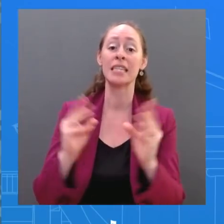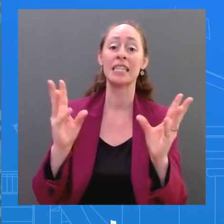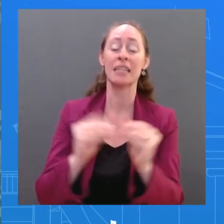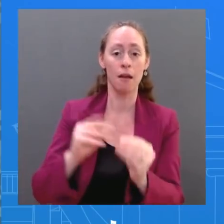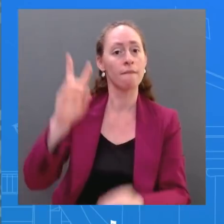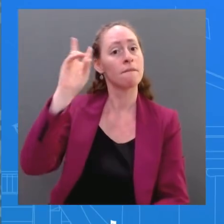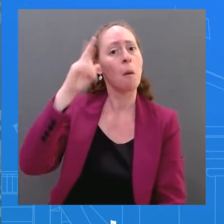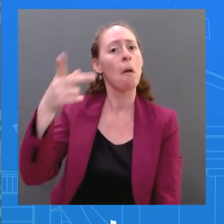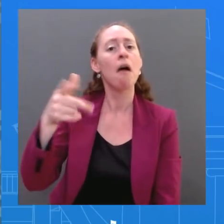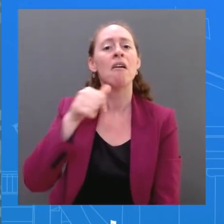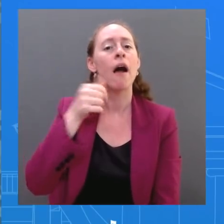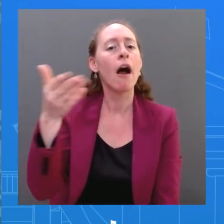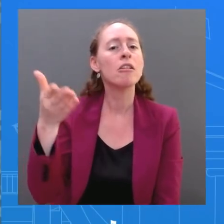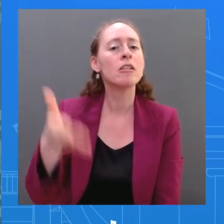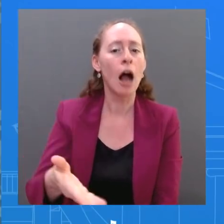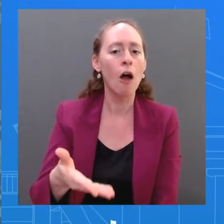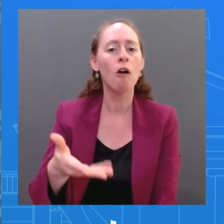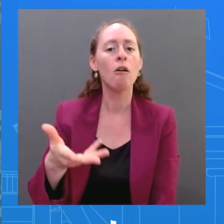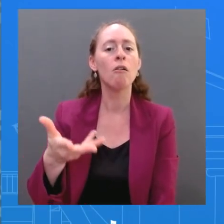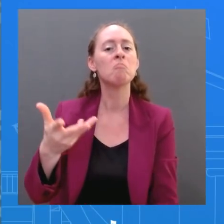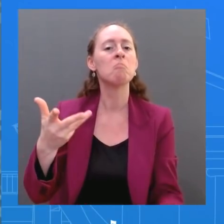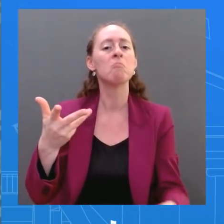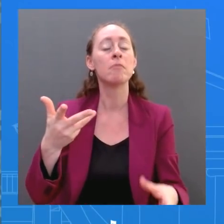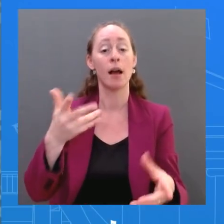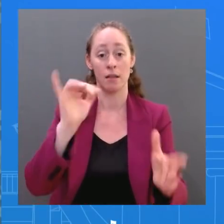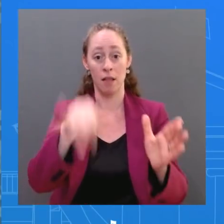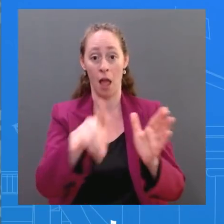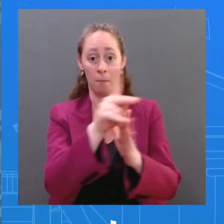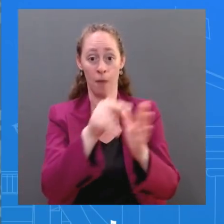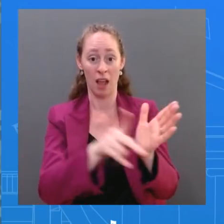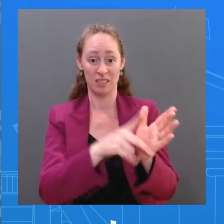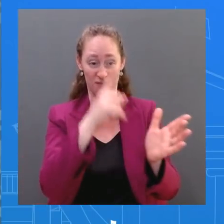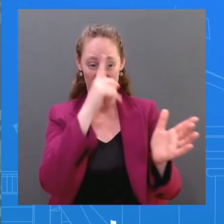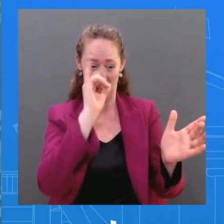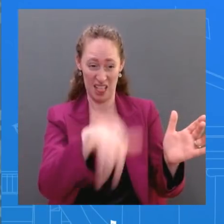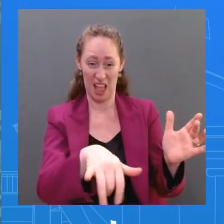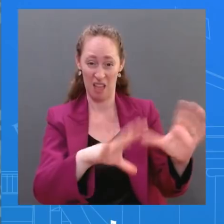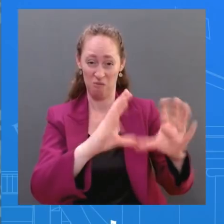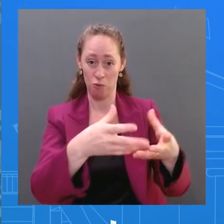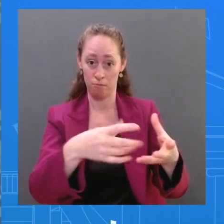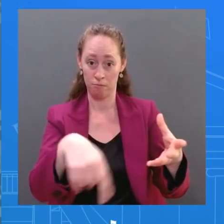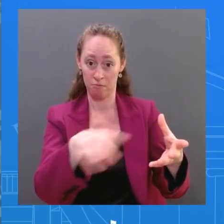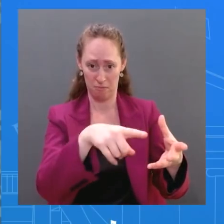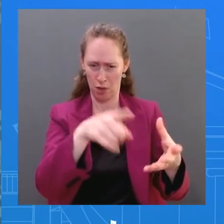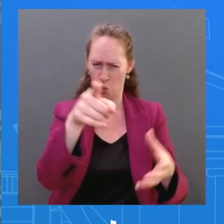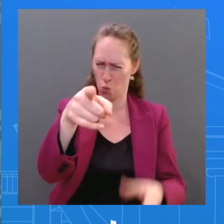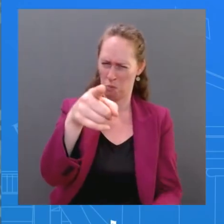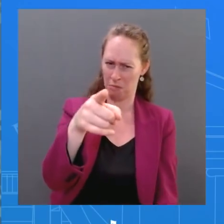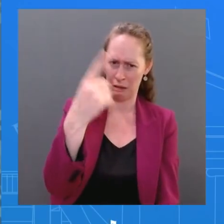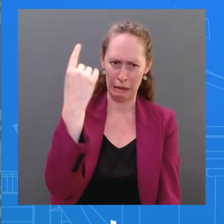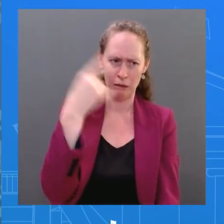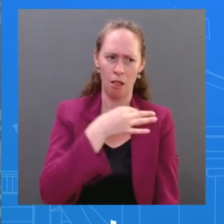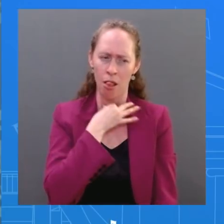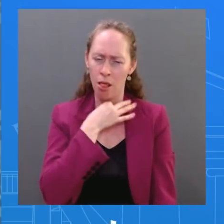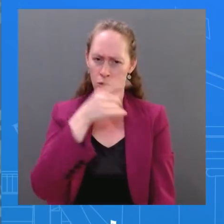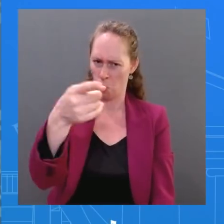That is not something that I can speak to. I refer you to NEA. Go ahead. The Press: Thank you.